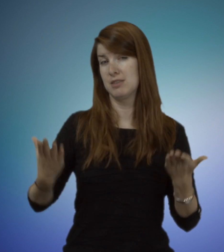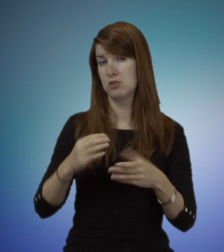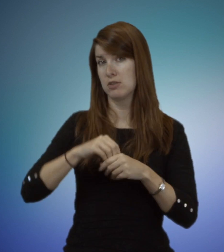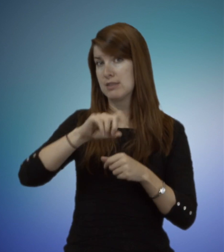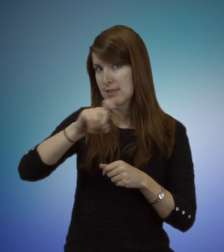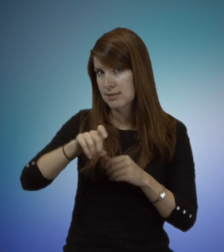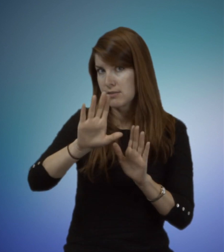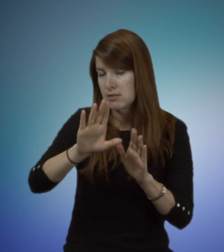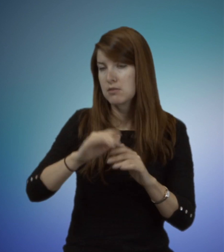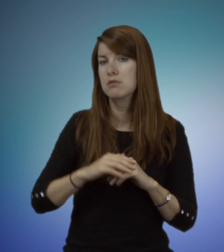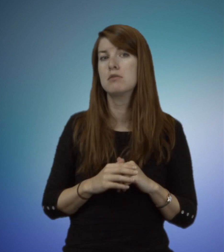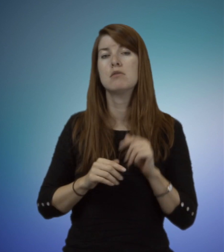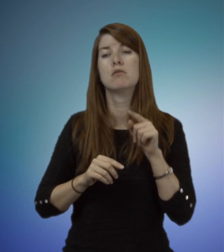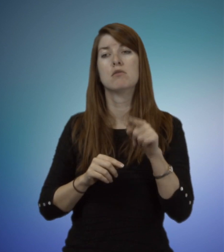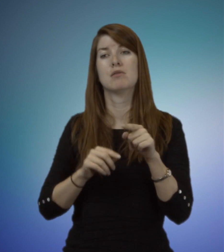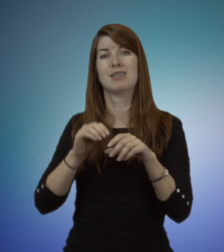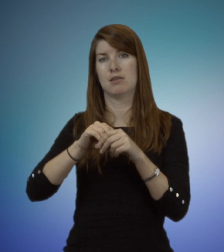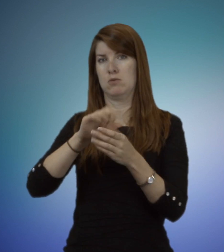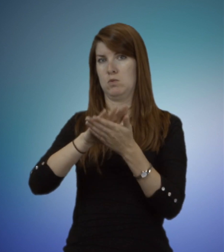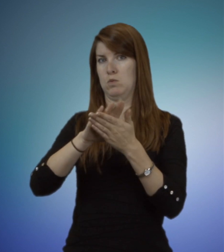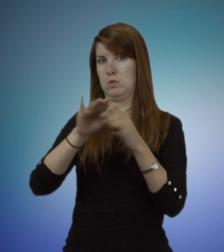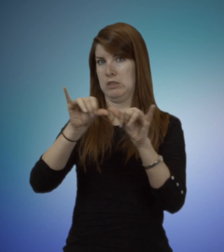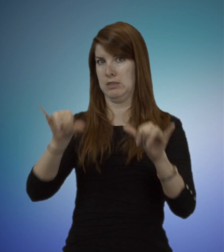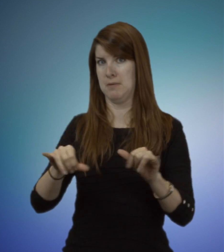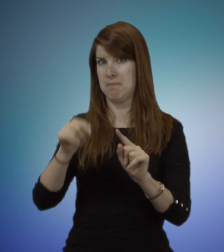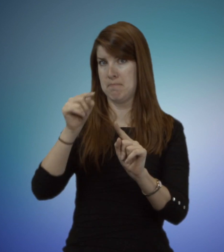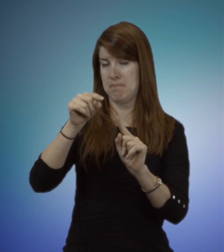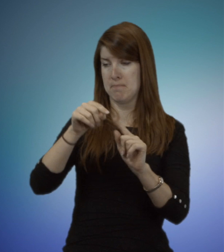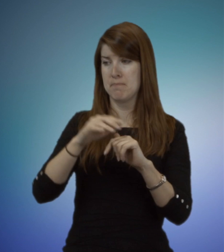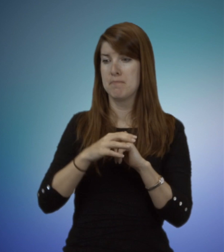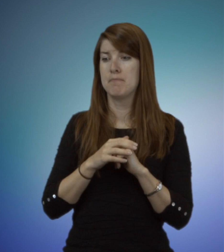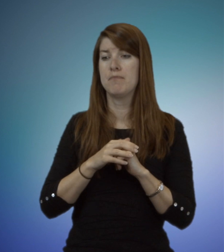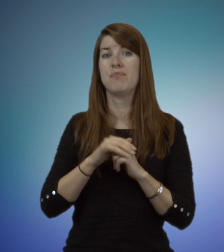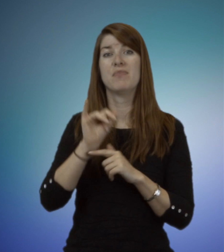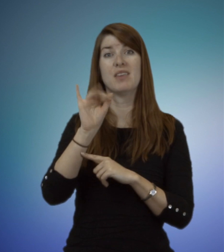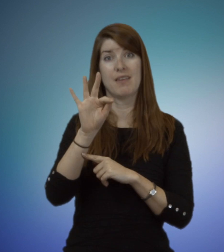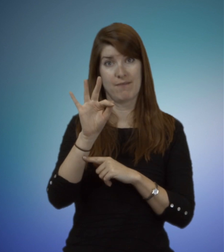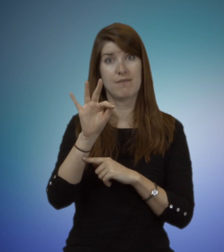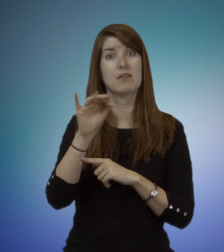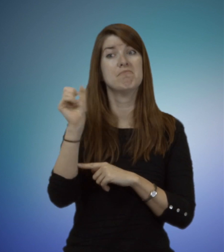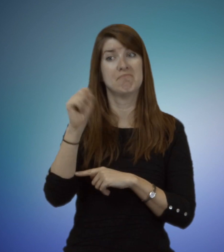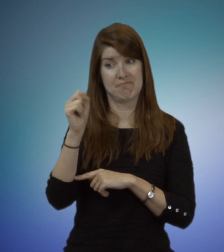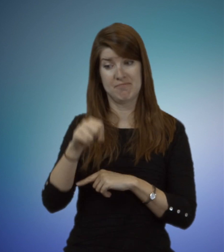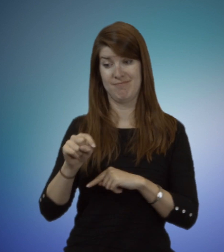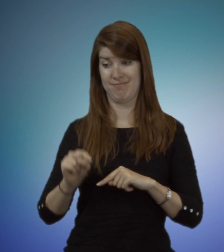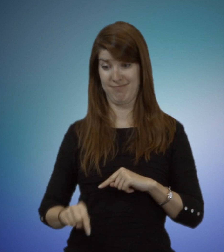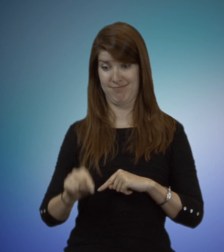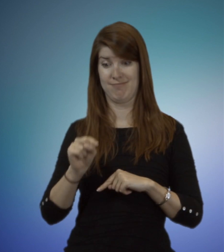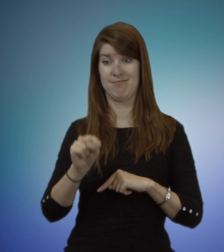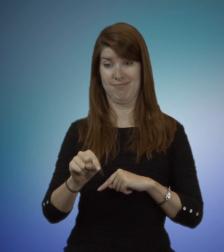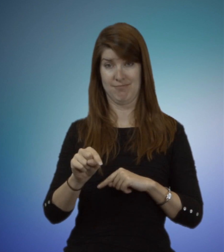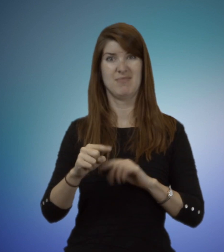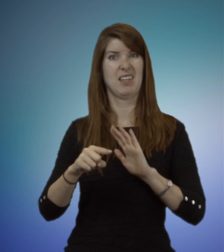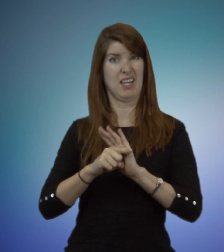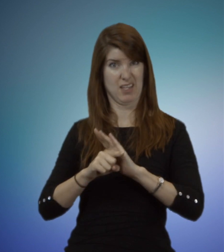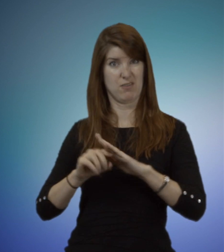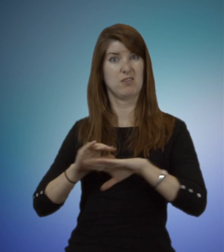is that if there is an adverse effect on educational performance due to a disability,